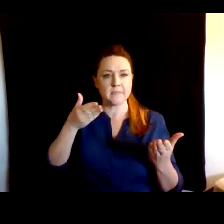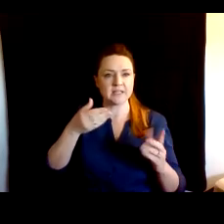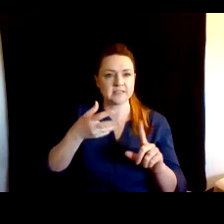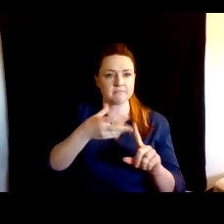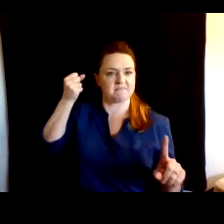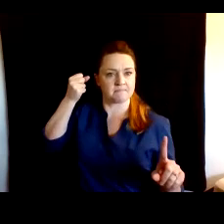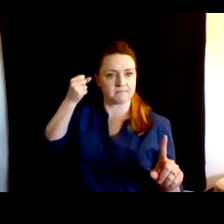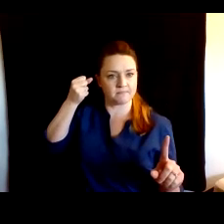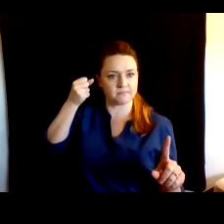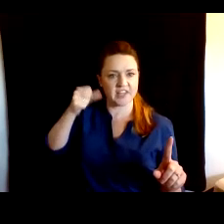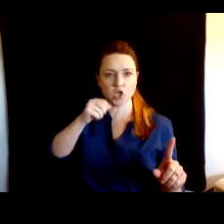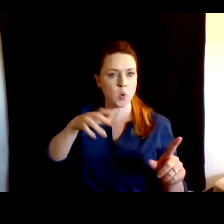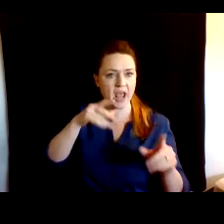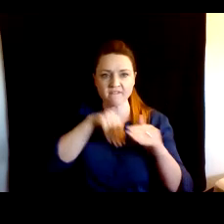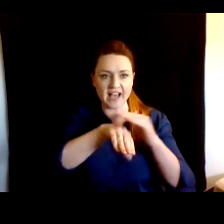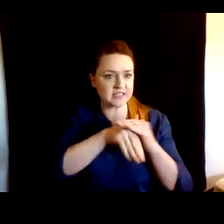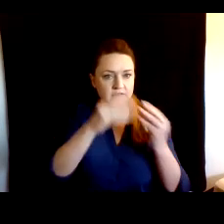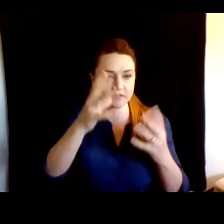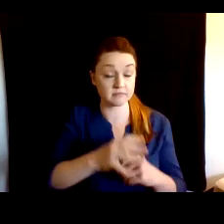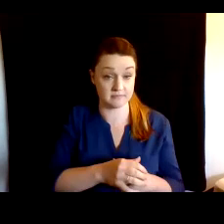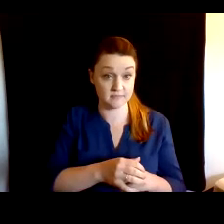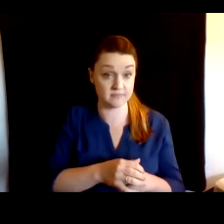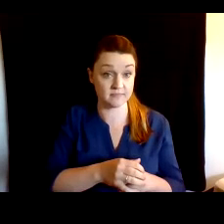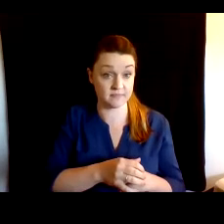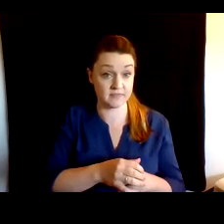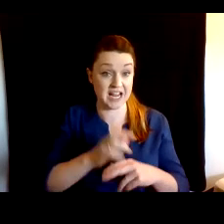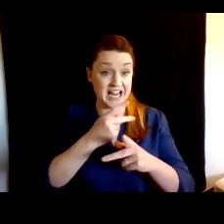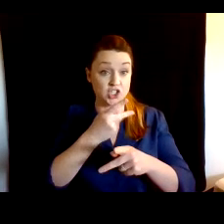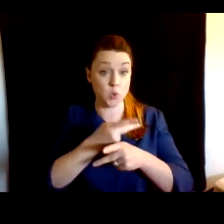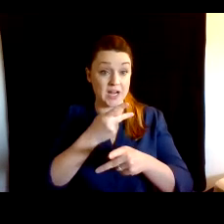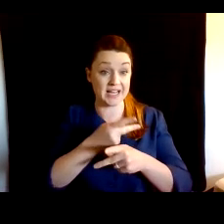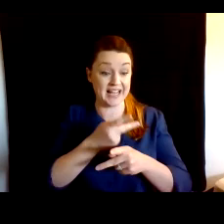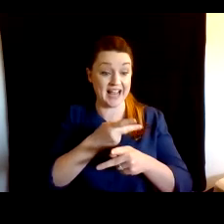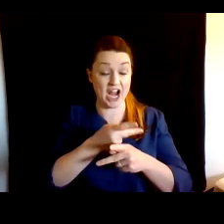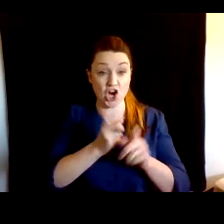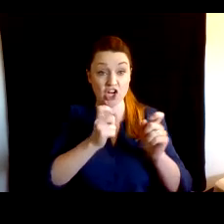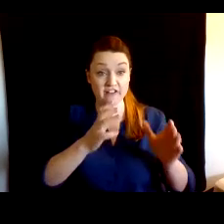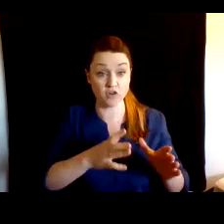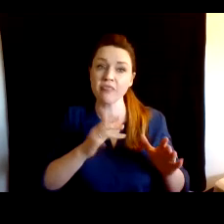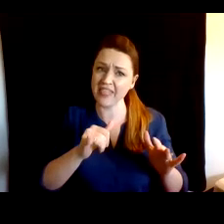now that's a form of interpersonal violence or perhaps caregiver abuse. However, when thousands of people